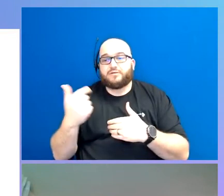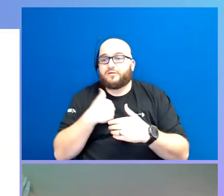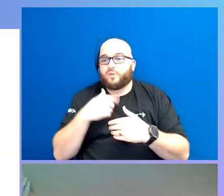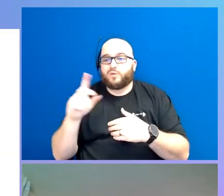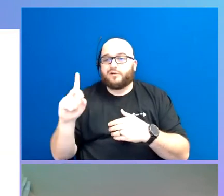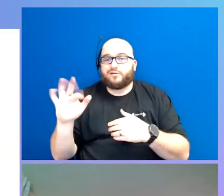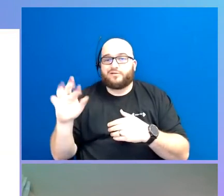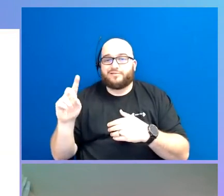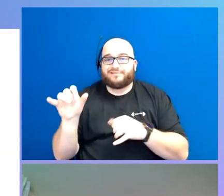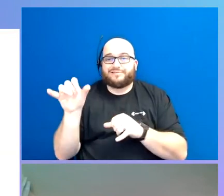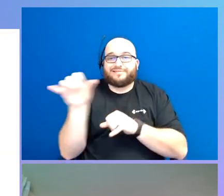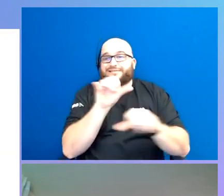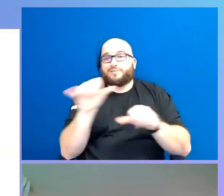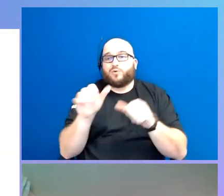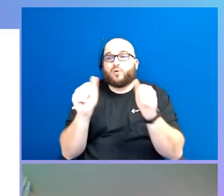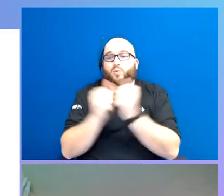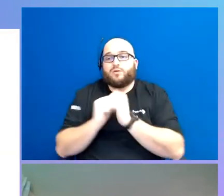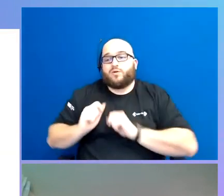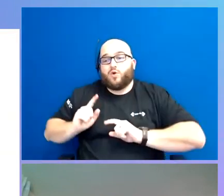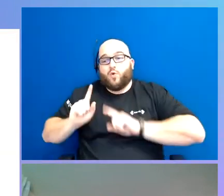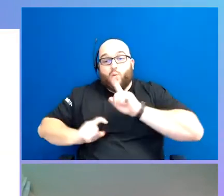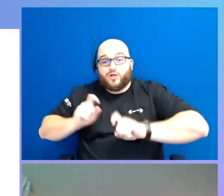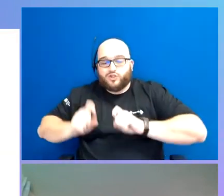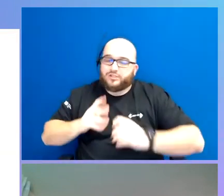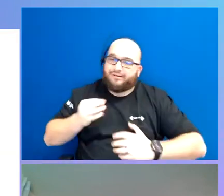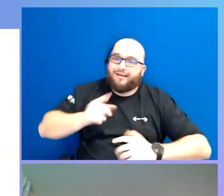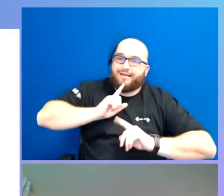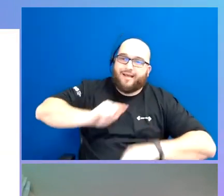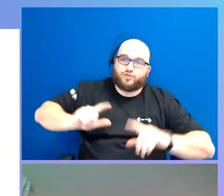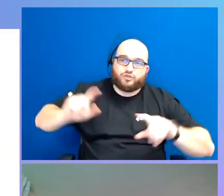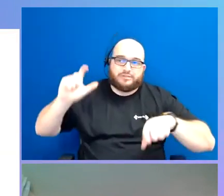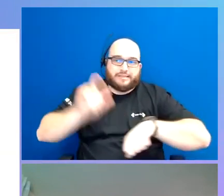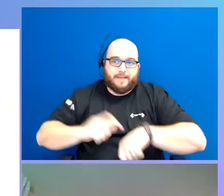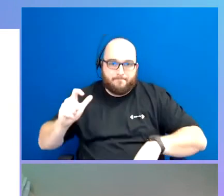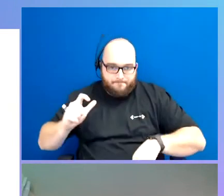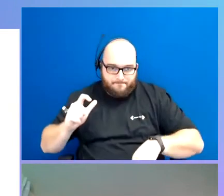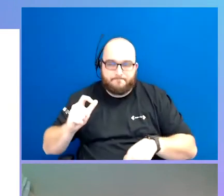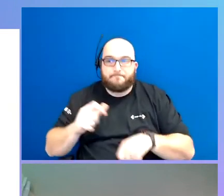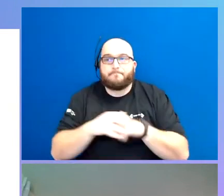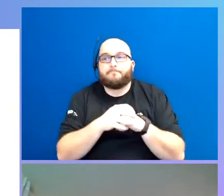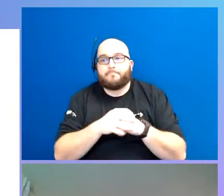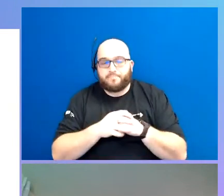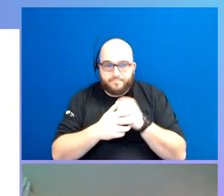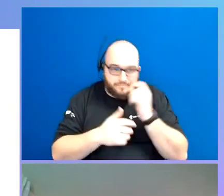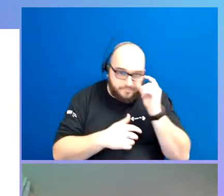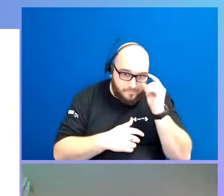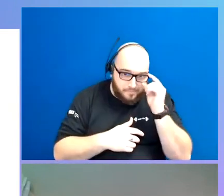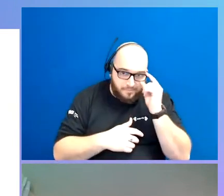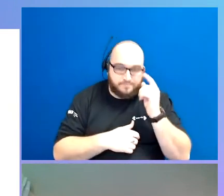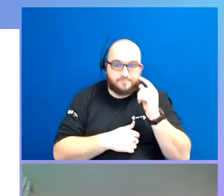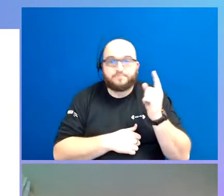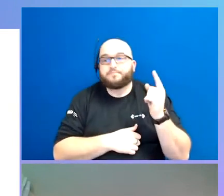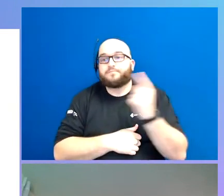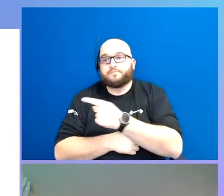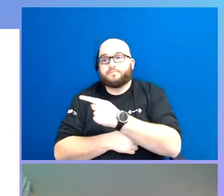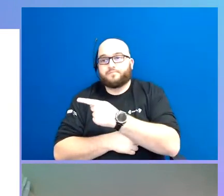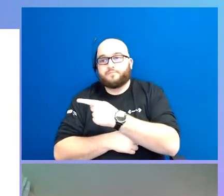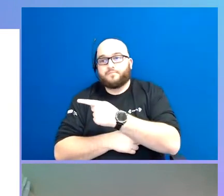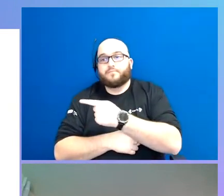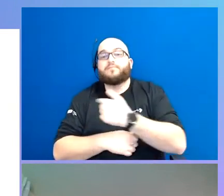thing for, uh, QAS right. So so